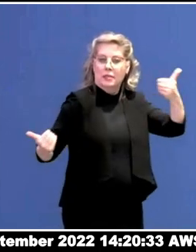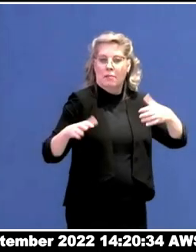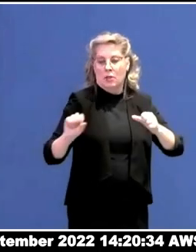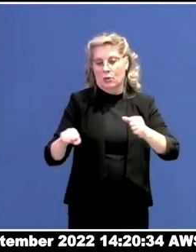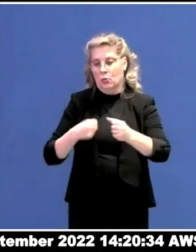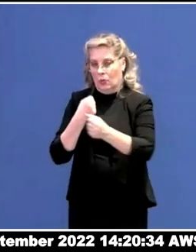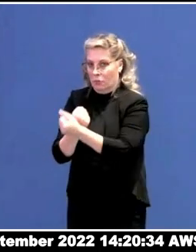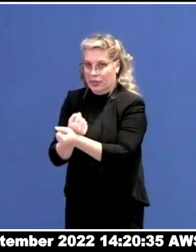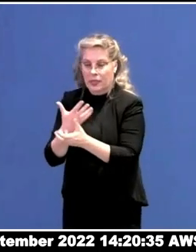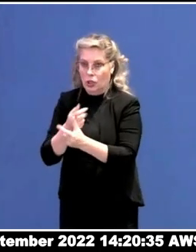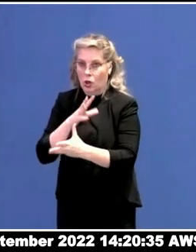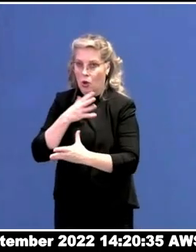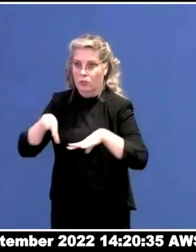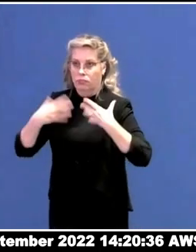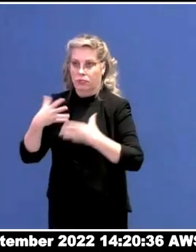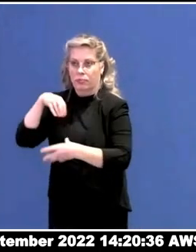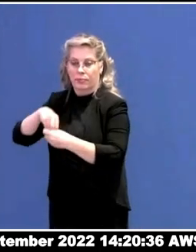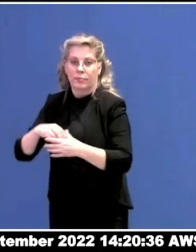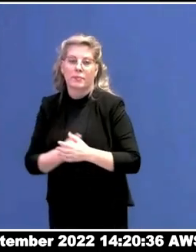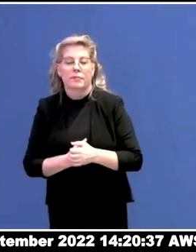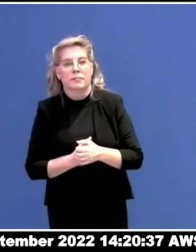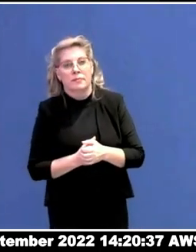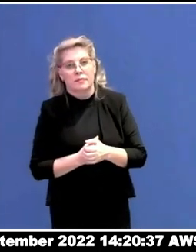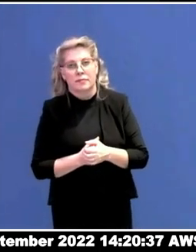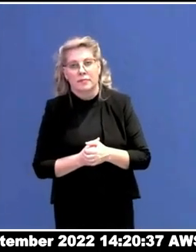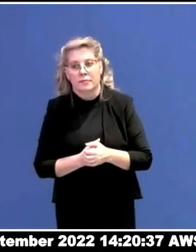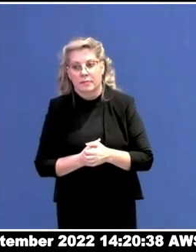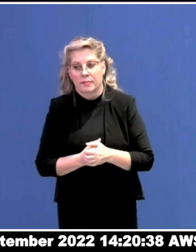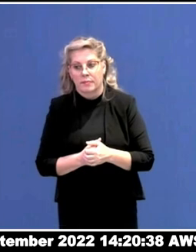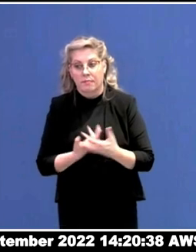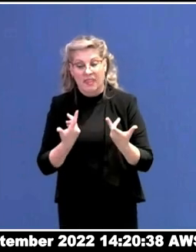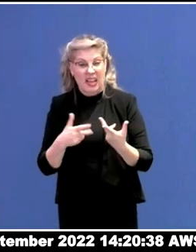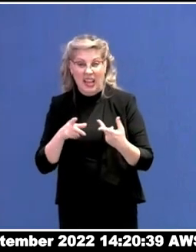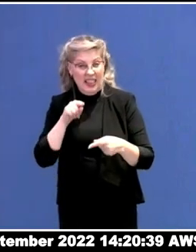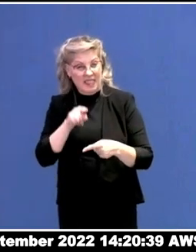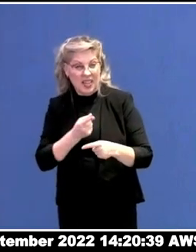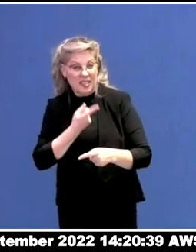So, these are two recommendations I would say can definitely very practically be